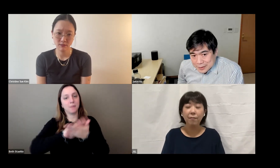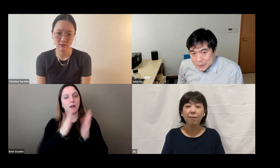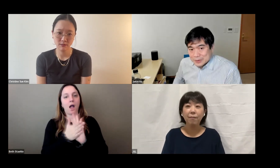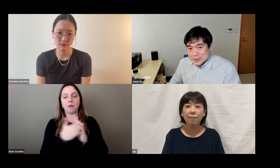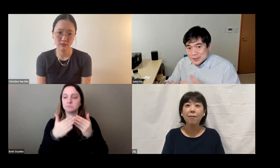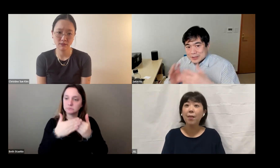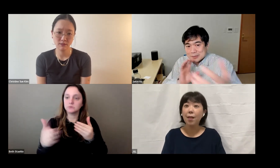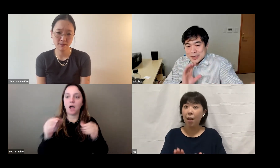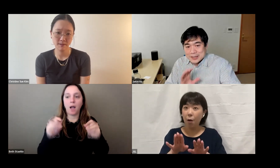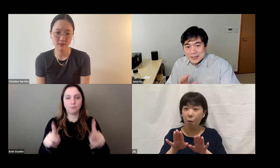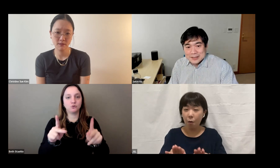Both Japan and